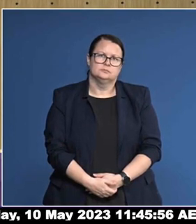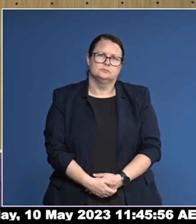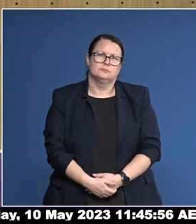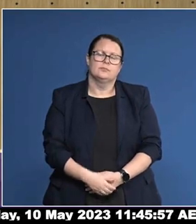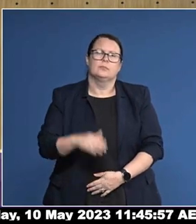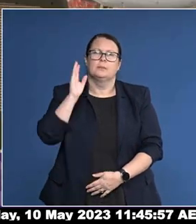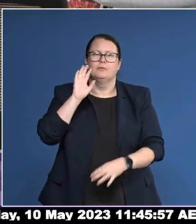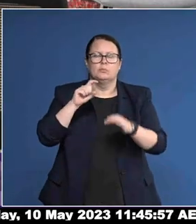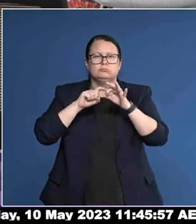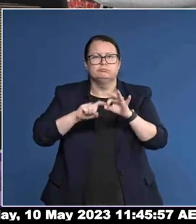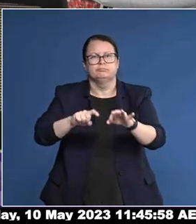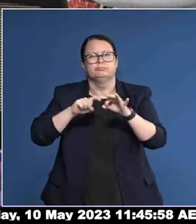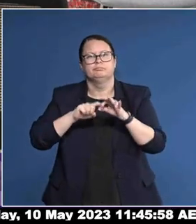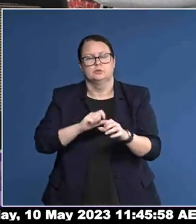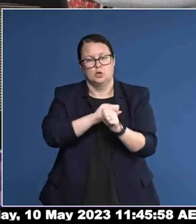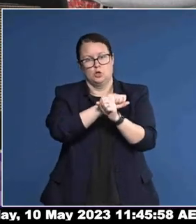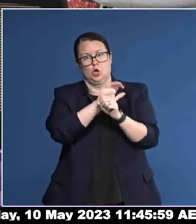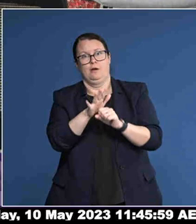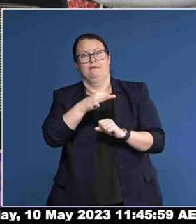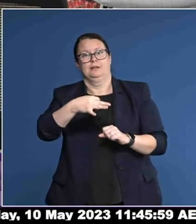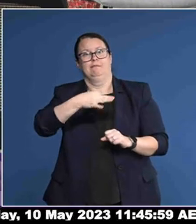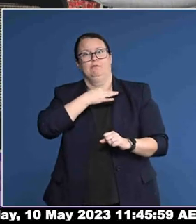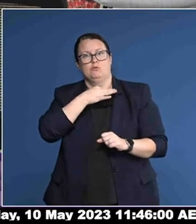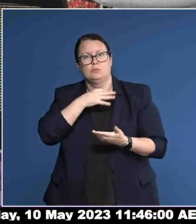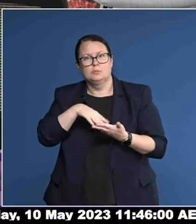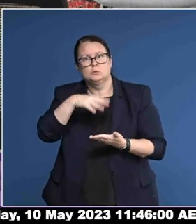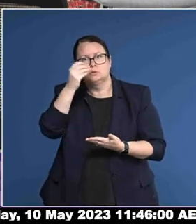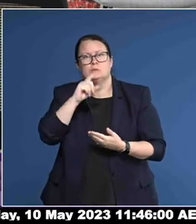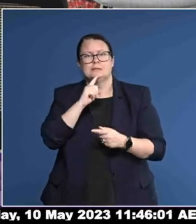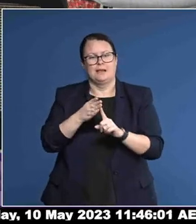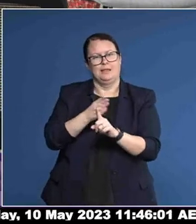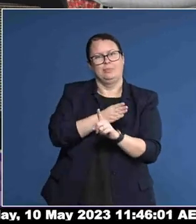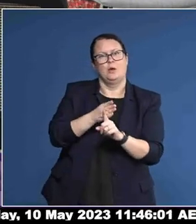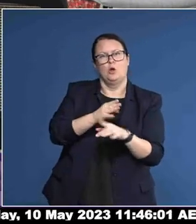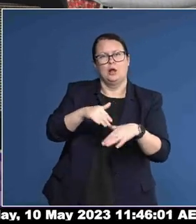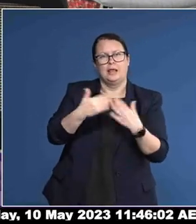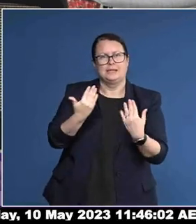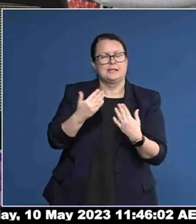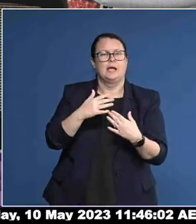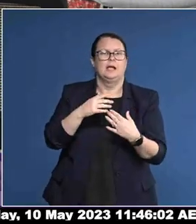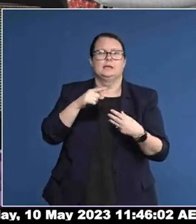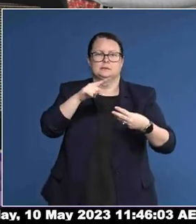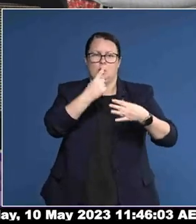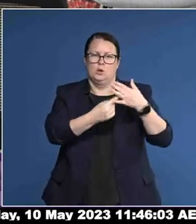during the COVID period and you said 'in the early days' that they would not have fallen within that definition.